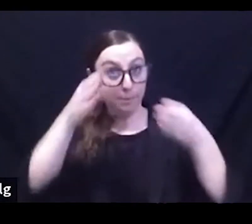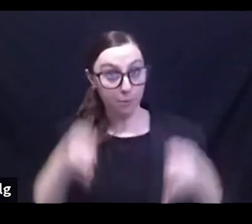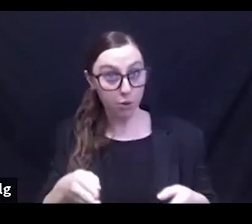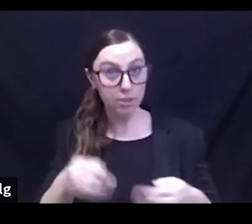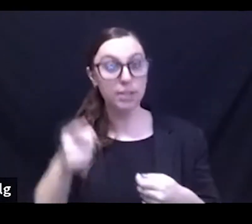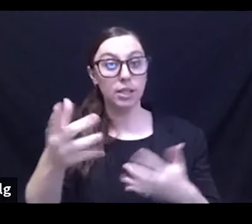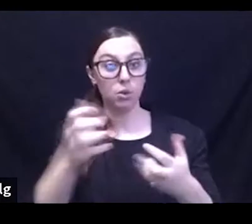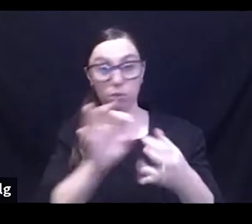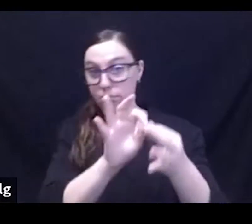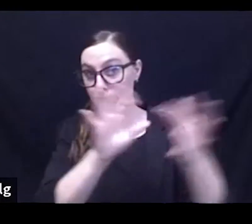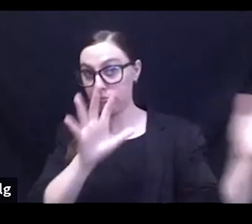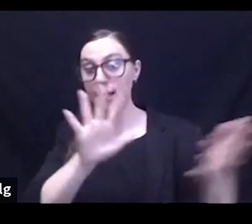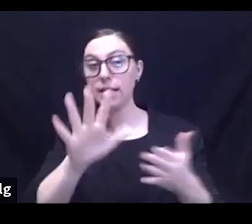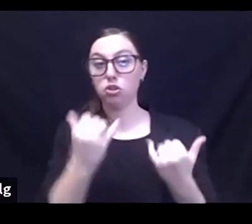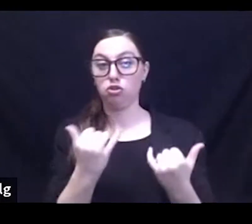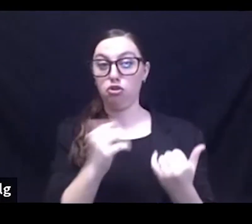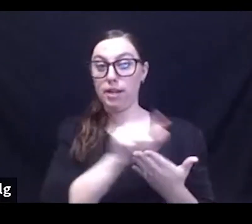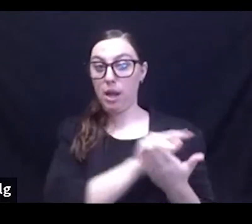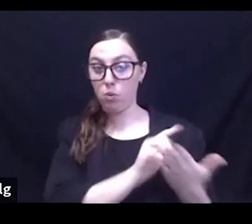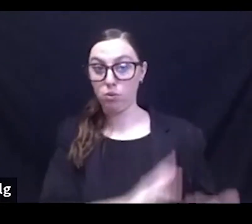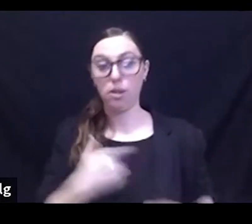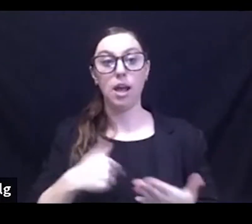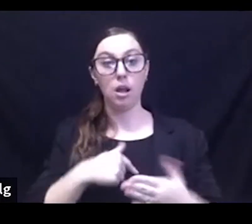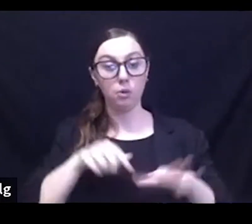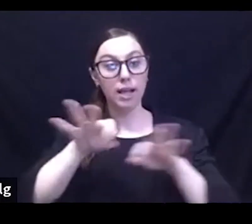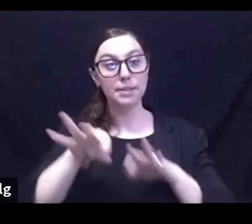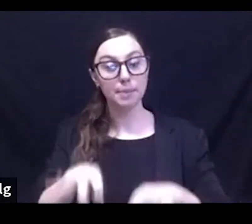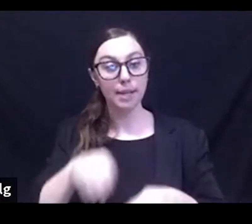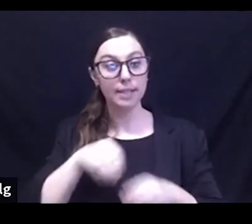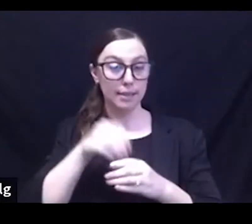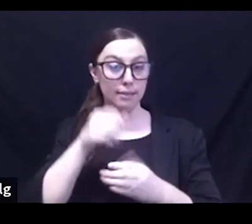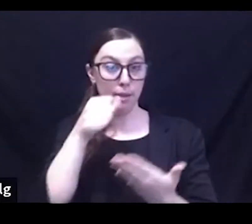relieve his current counsel; and we took time to explain